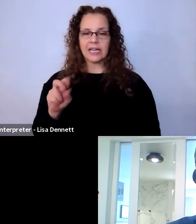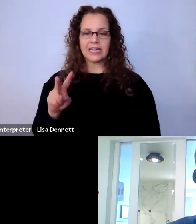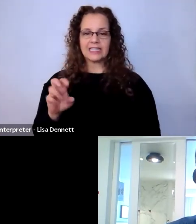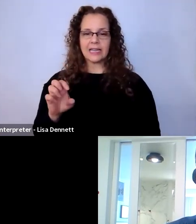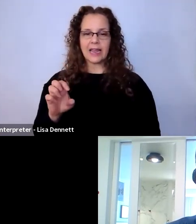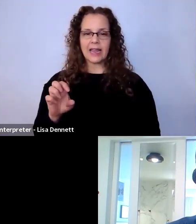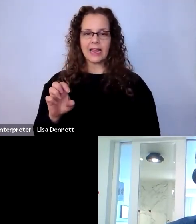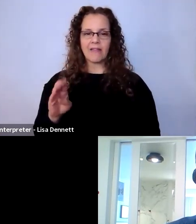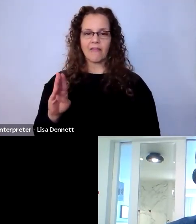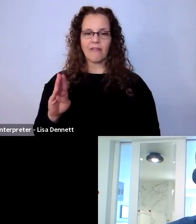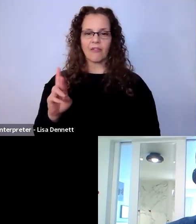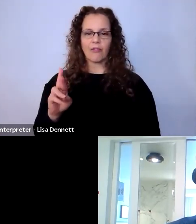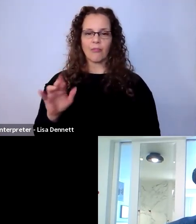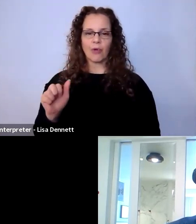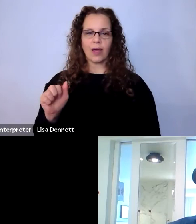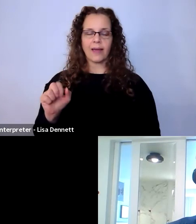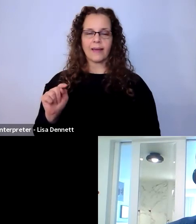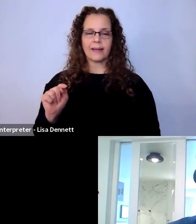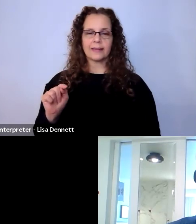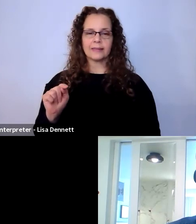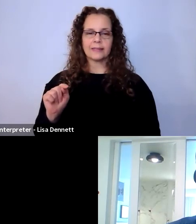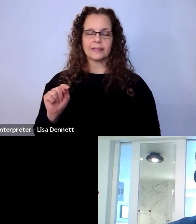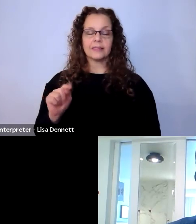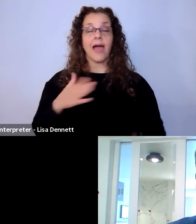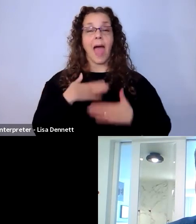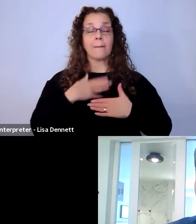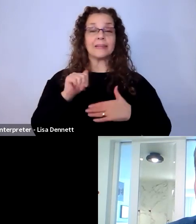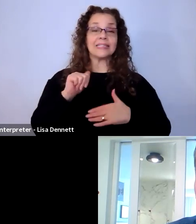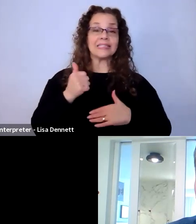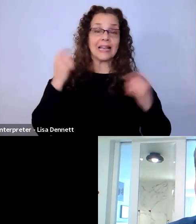hi Joe and janice and happy TIM what books would you recommend, on accessibility.